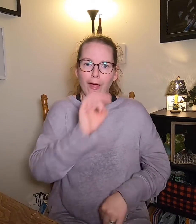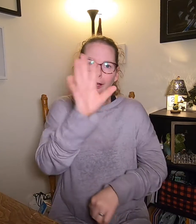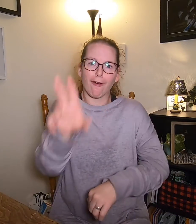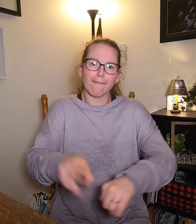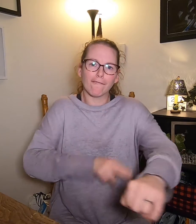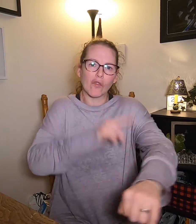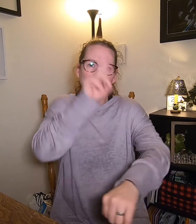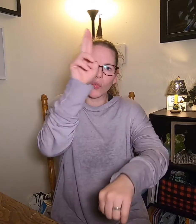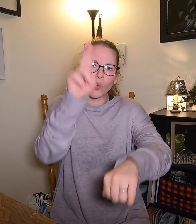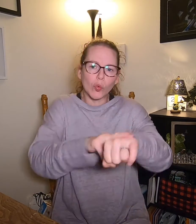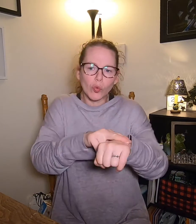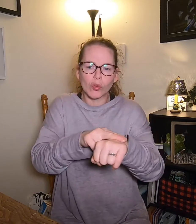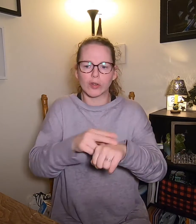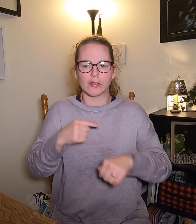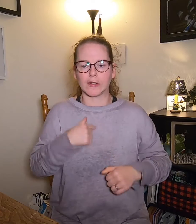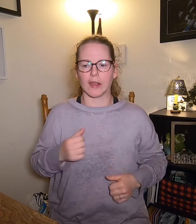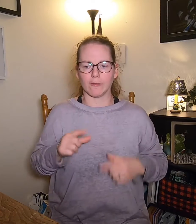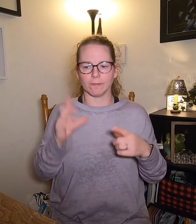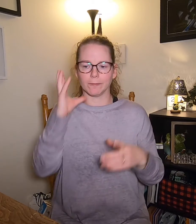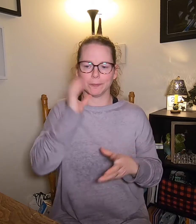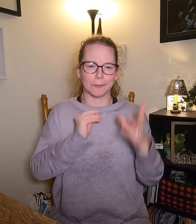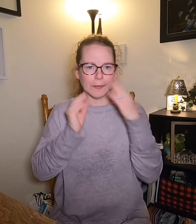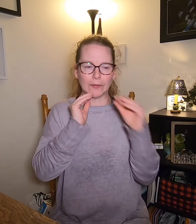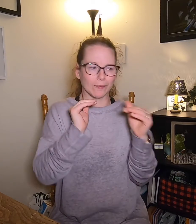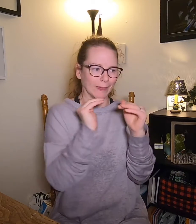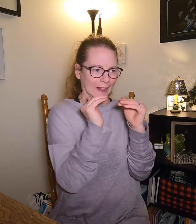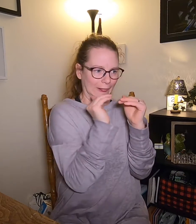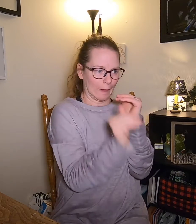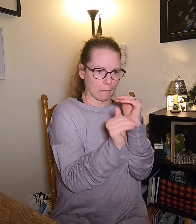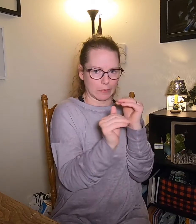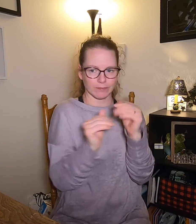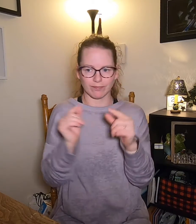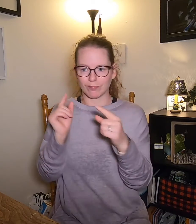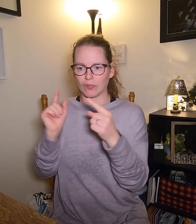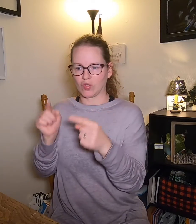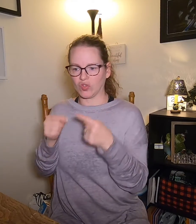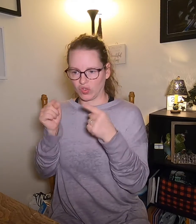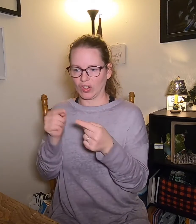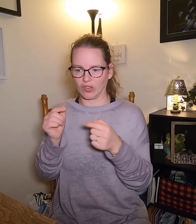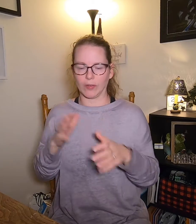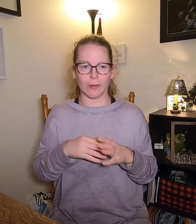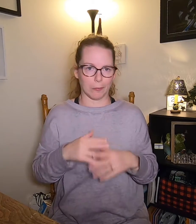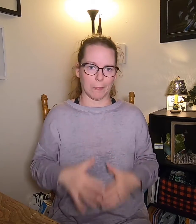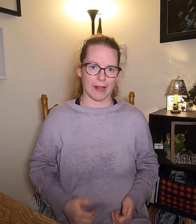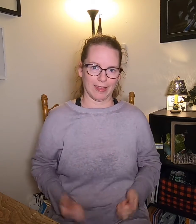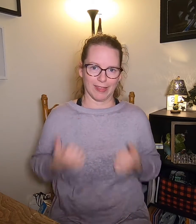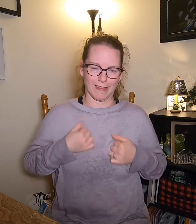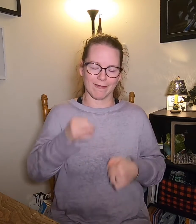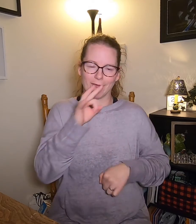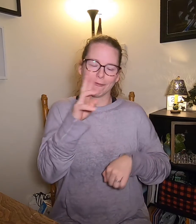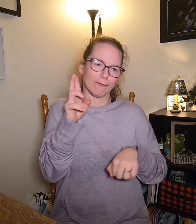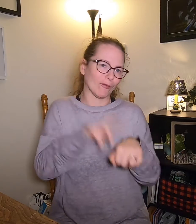Of course! I've experience limitations or struggles in my life!